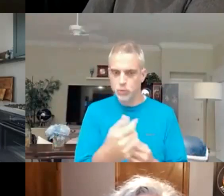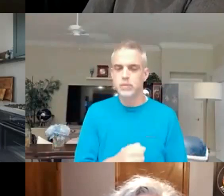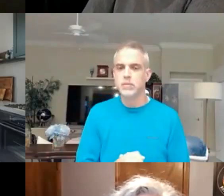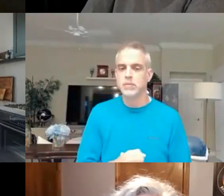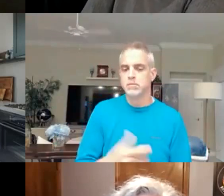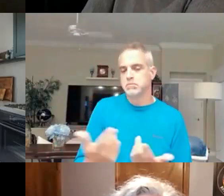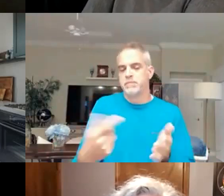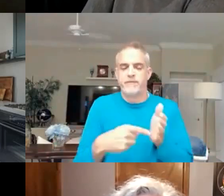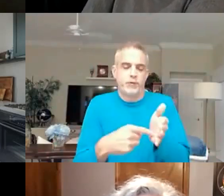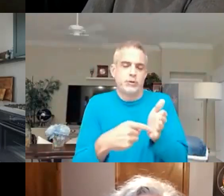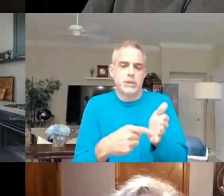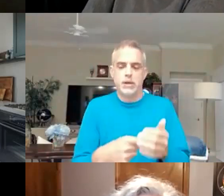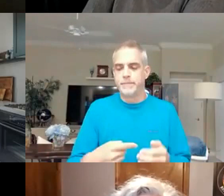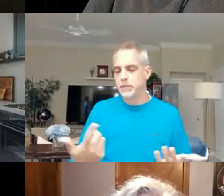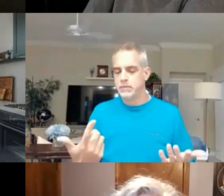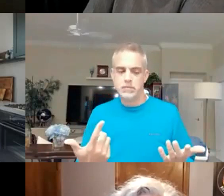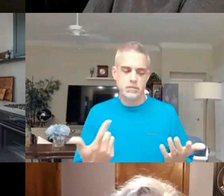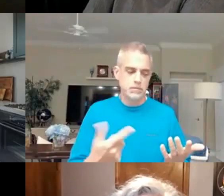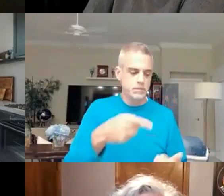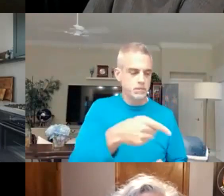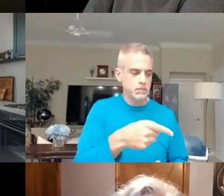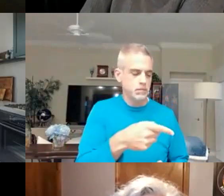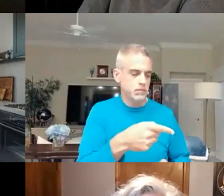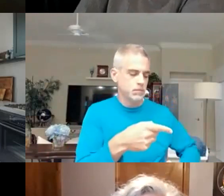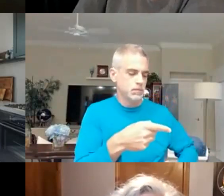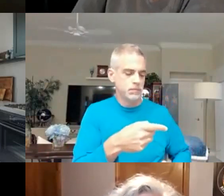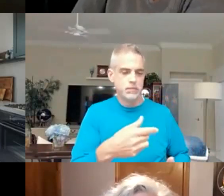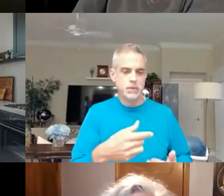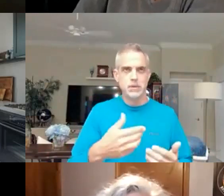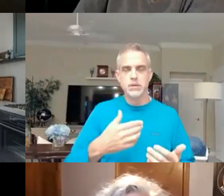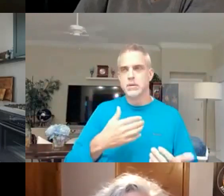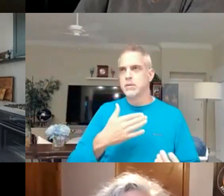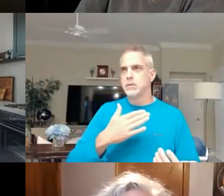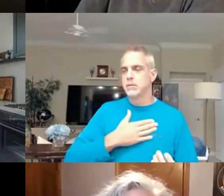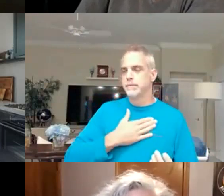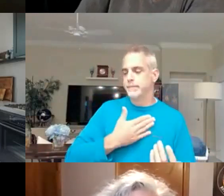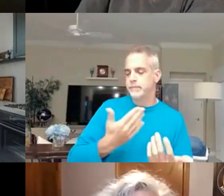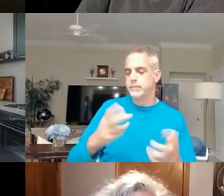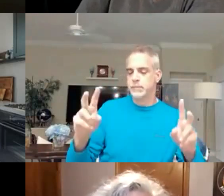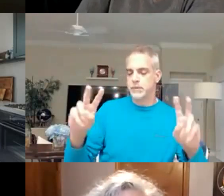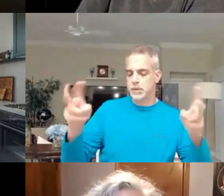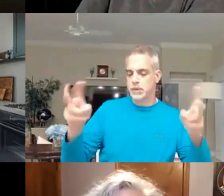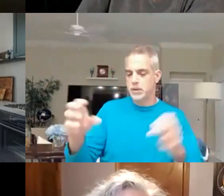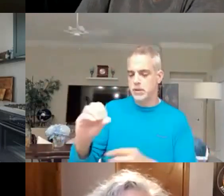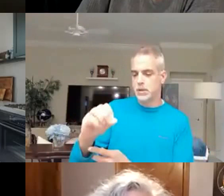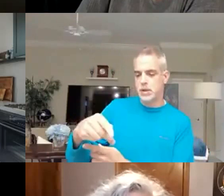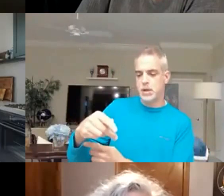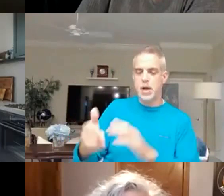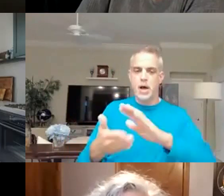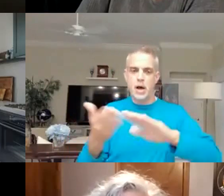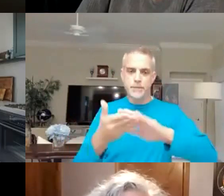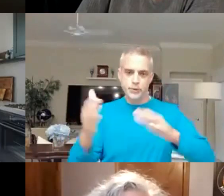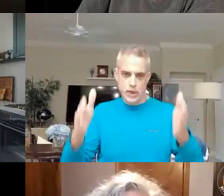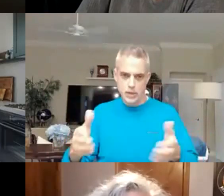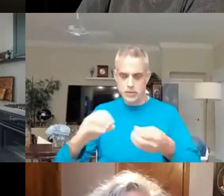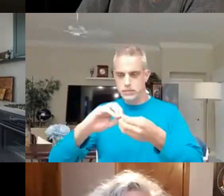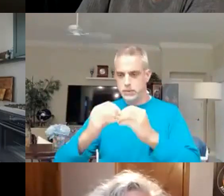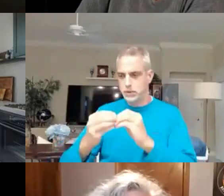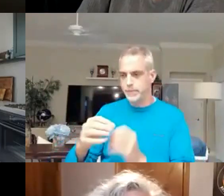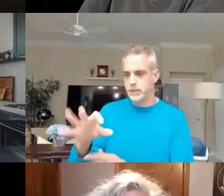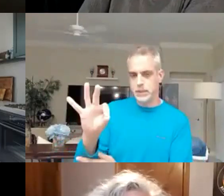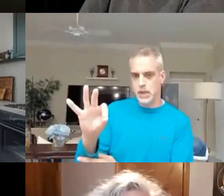what they're doing, what's going on and so, for example, if I